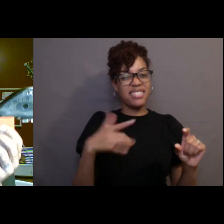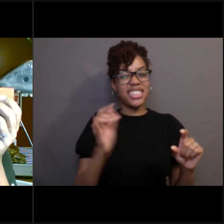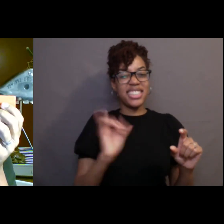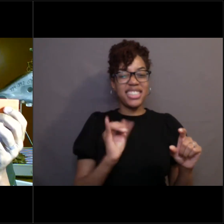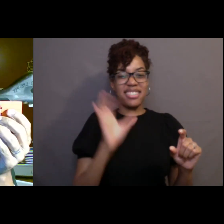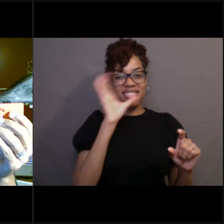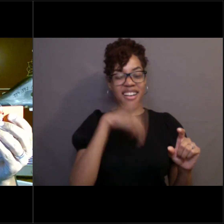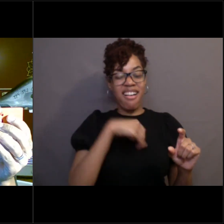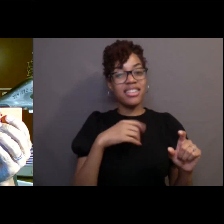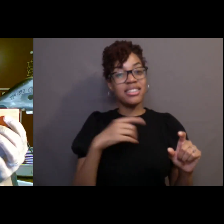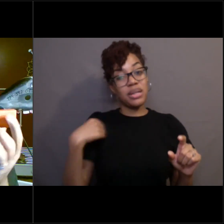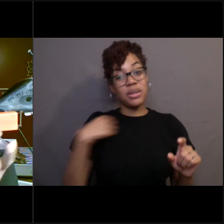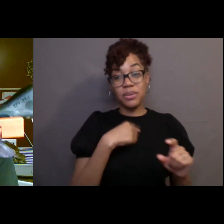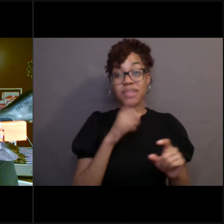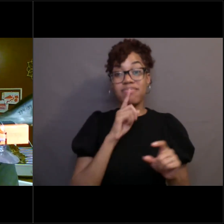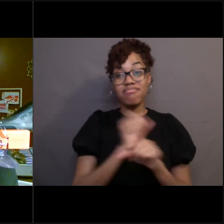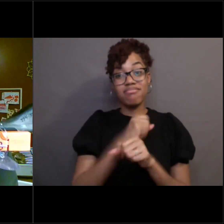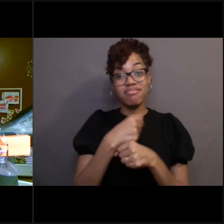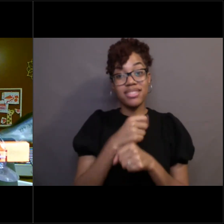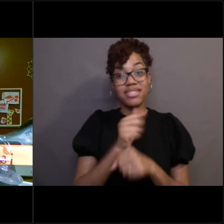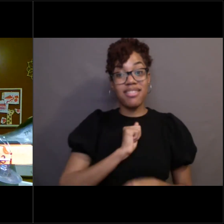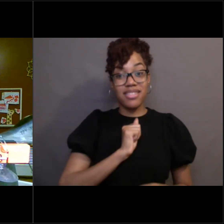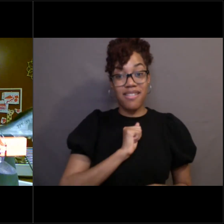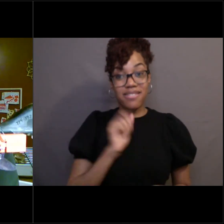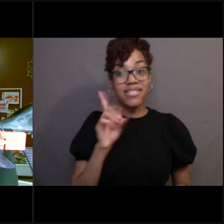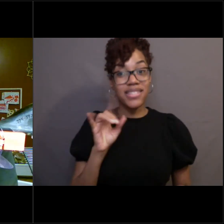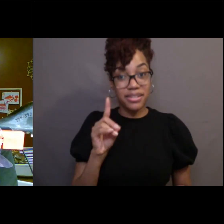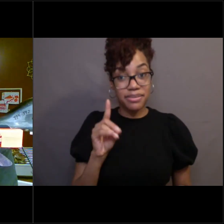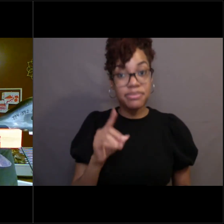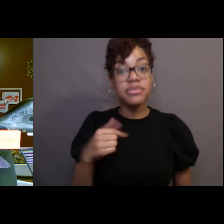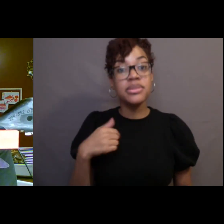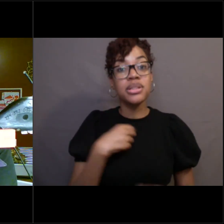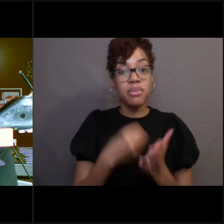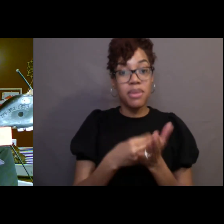And it's because we built this thing. We bought these parts and put this together.